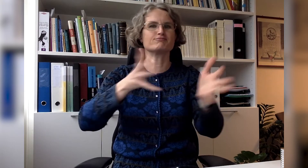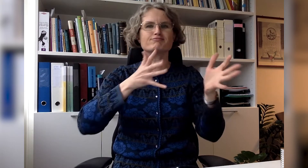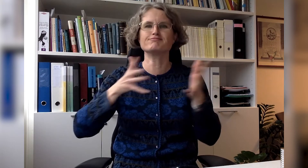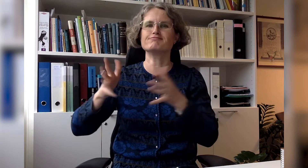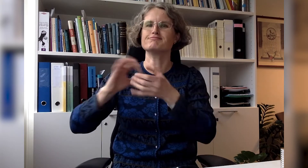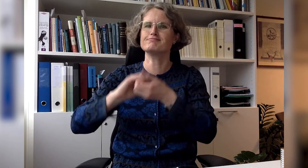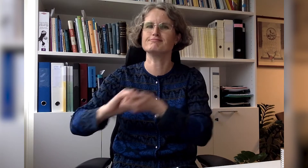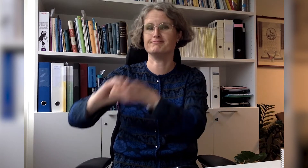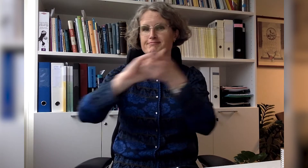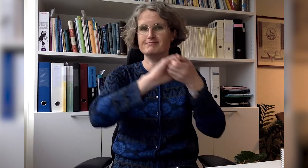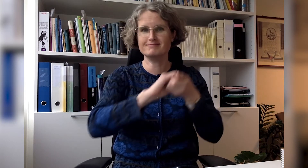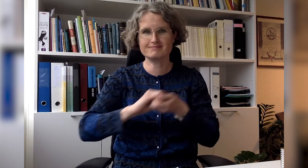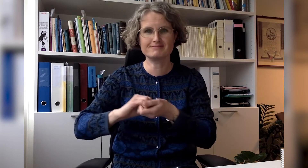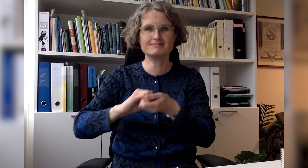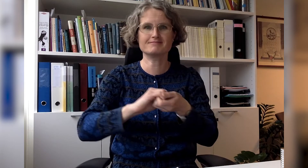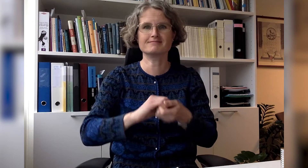with one another and make progress together.